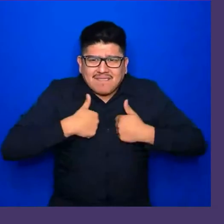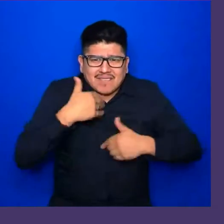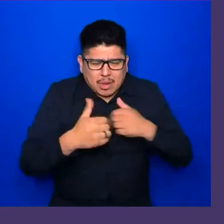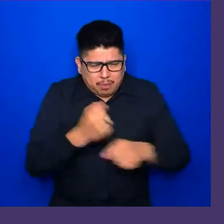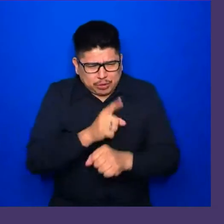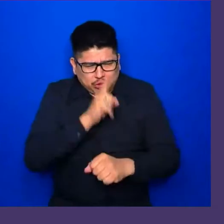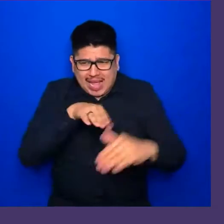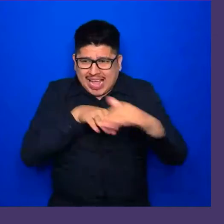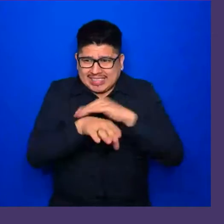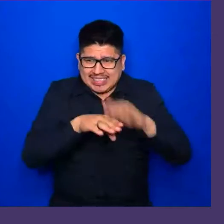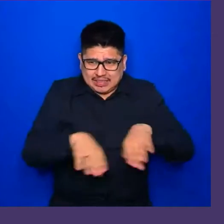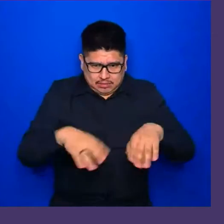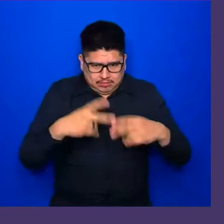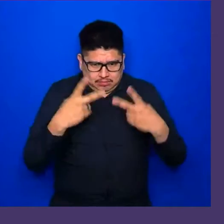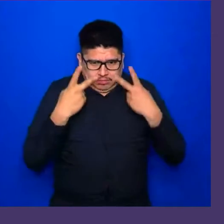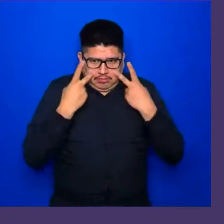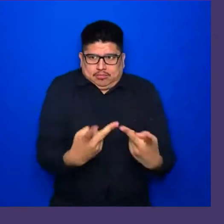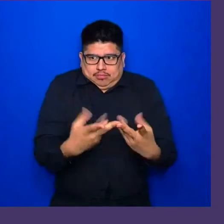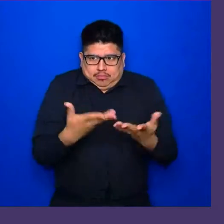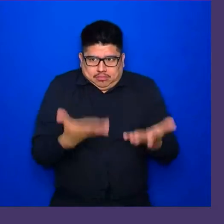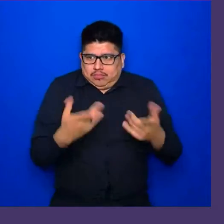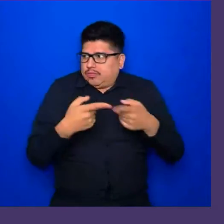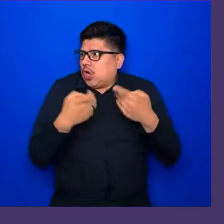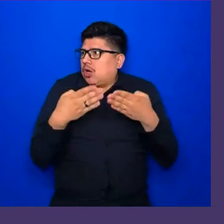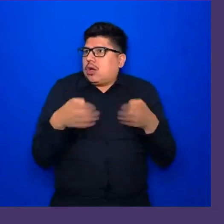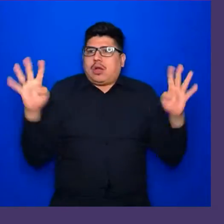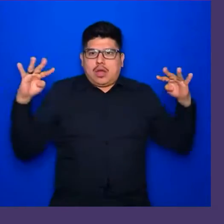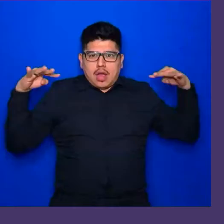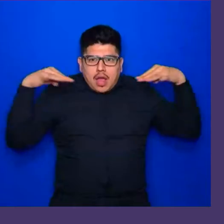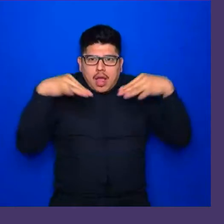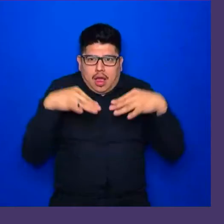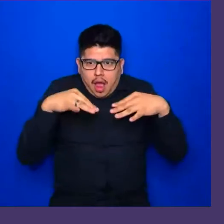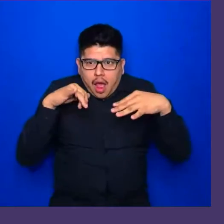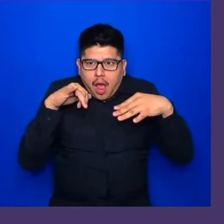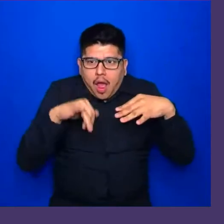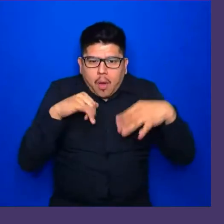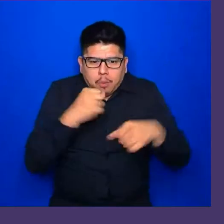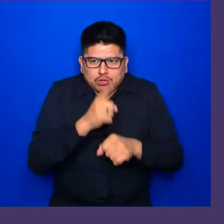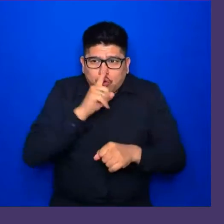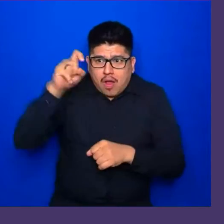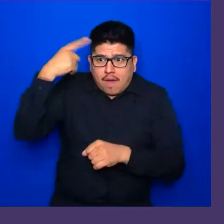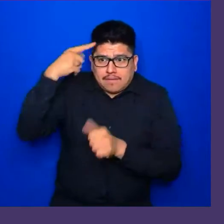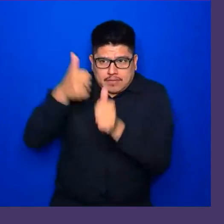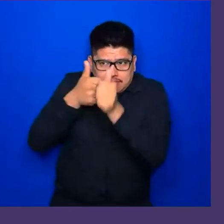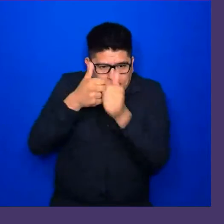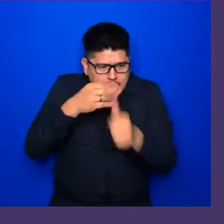How do we ensure that government and the private sector and civil society is bringing accessibility to the table,